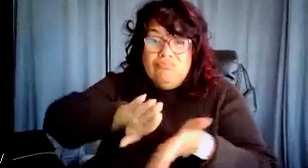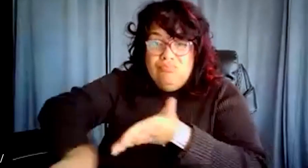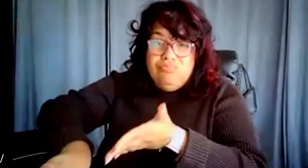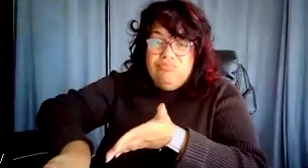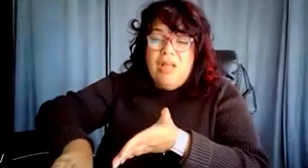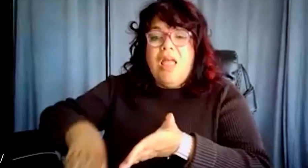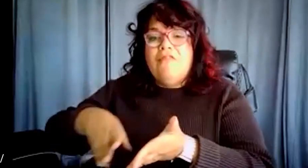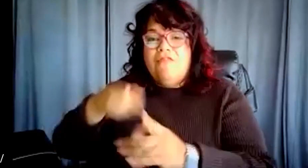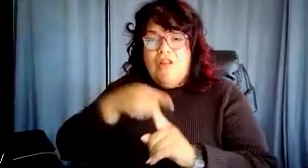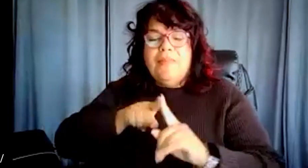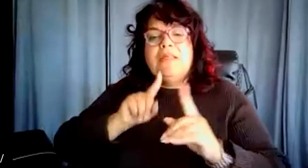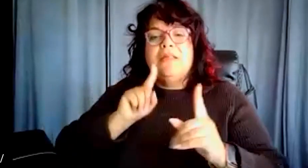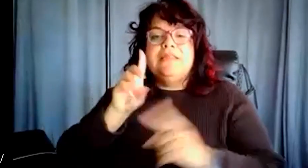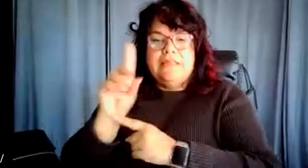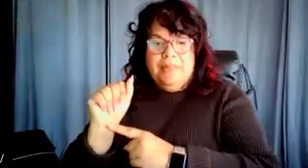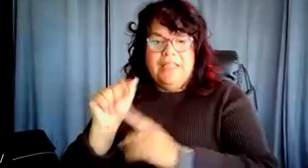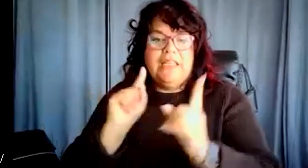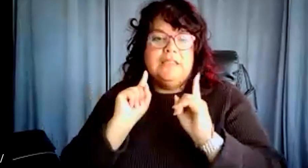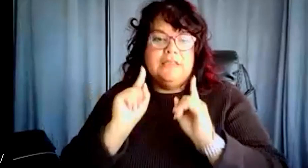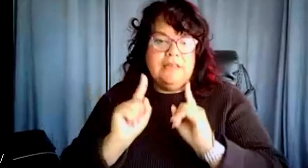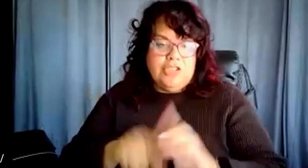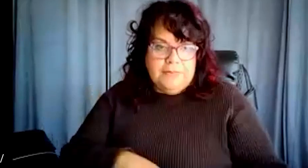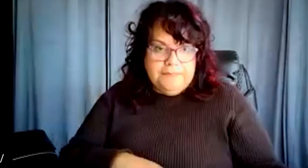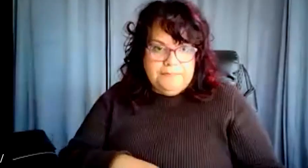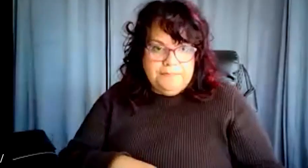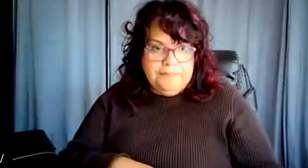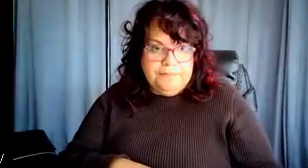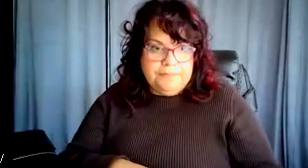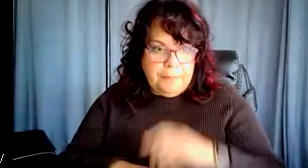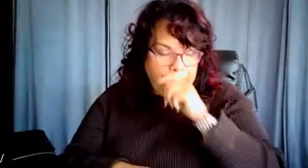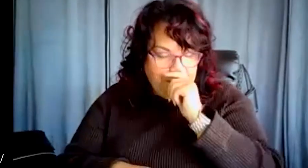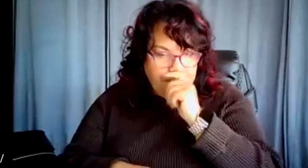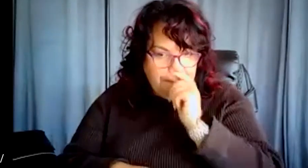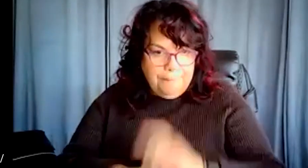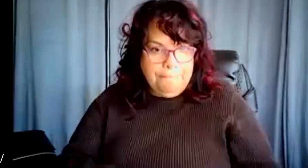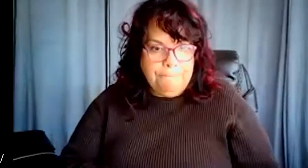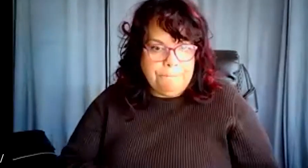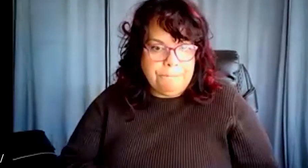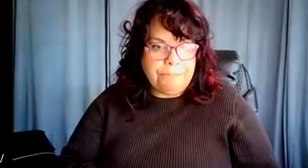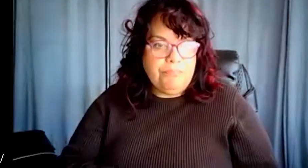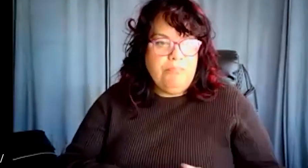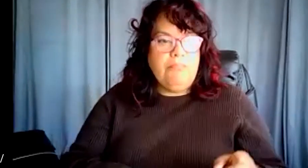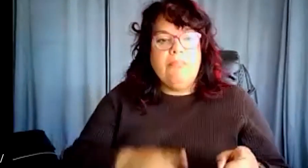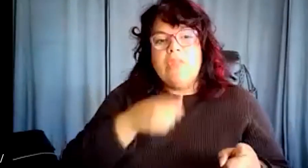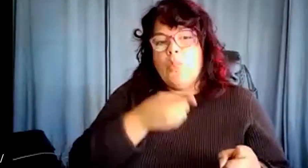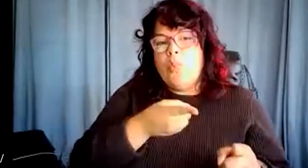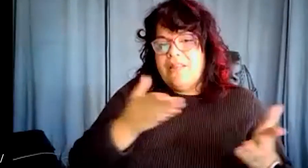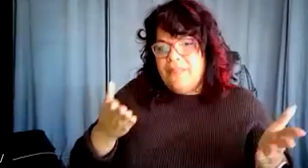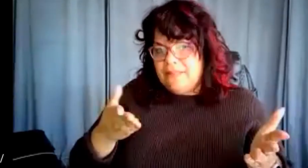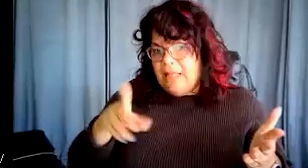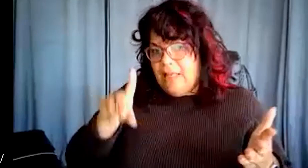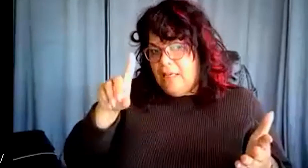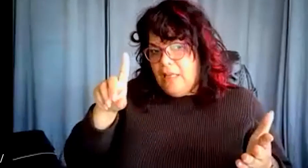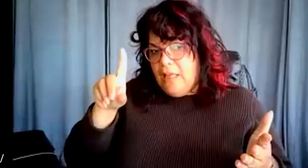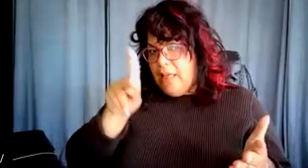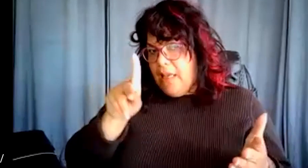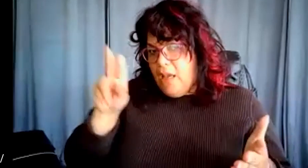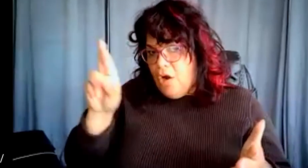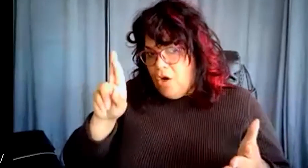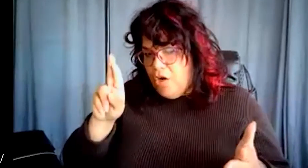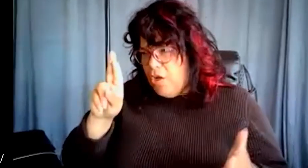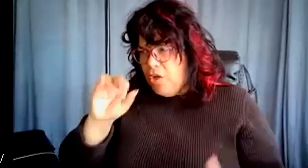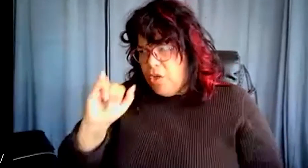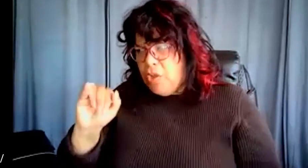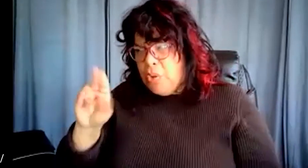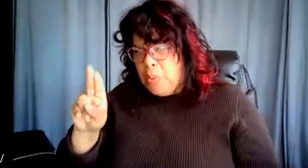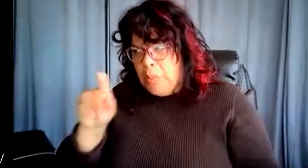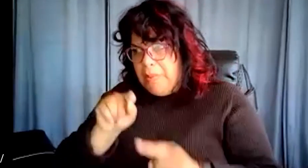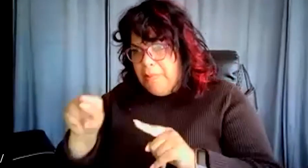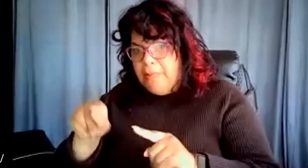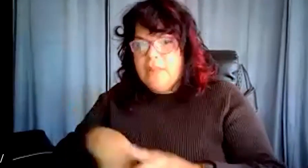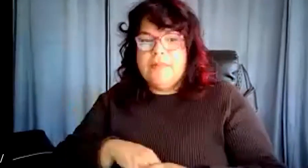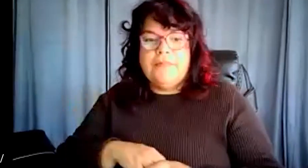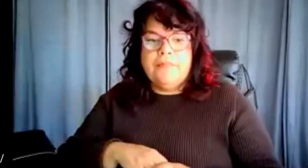One of the things that KR Liu talked about is that she is also White.